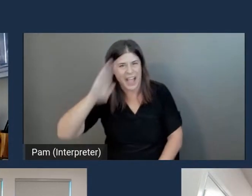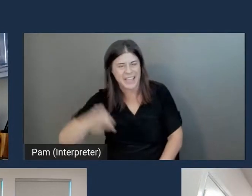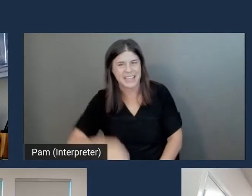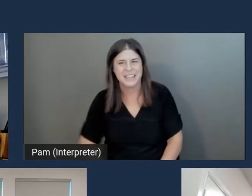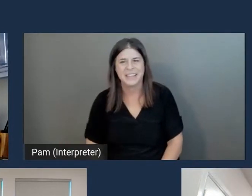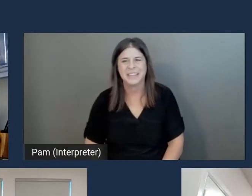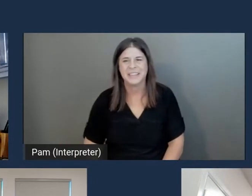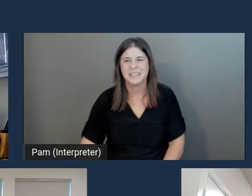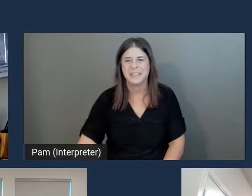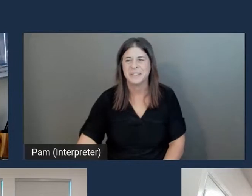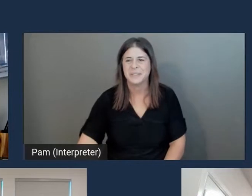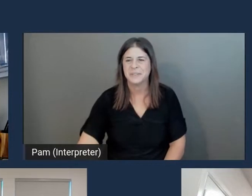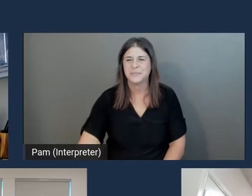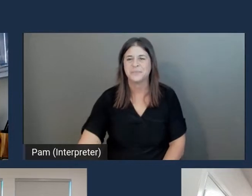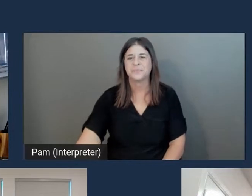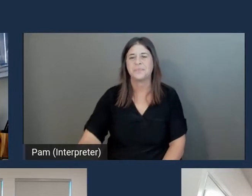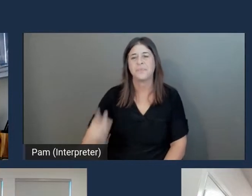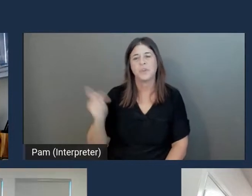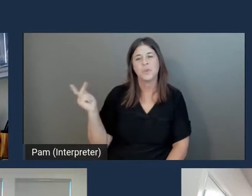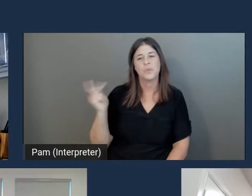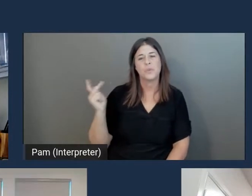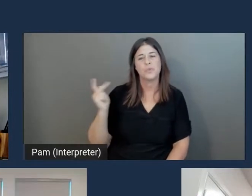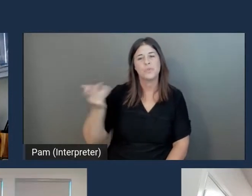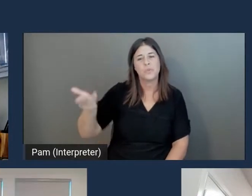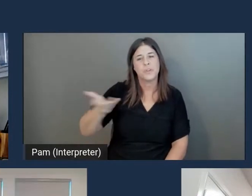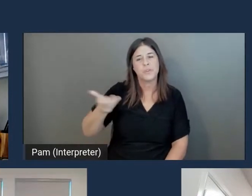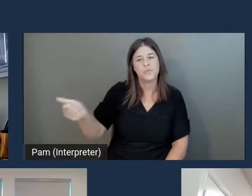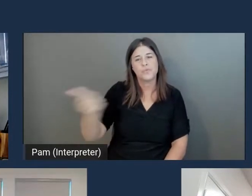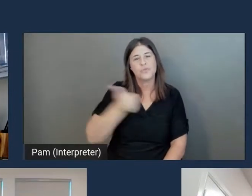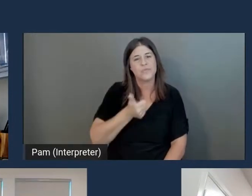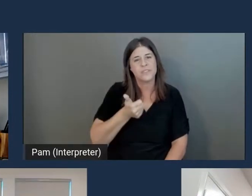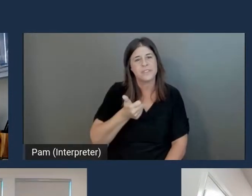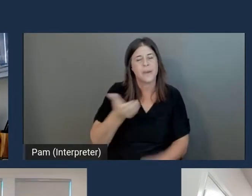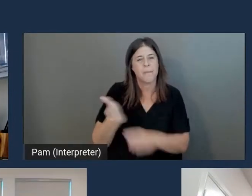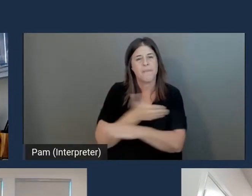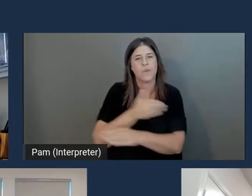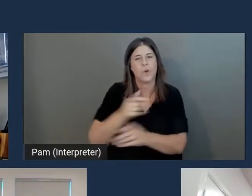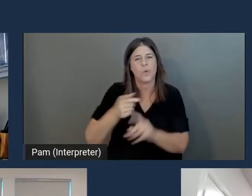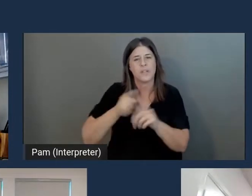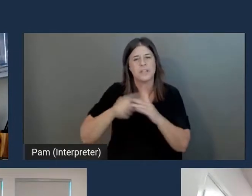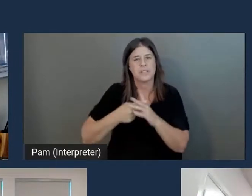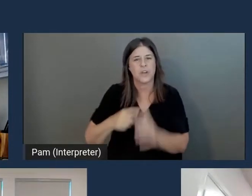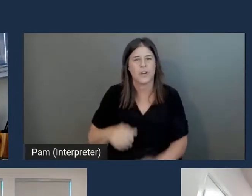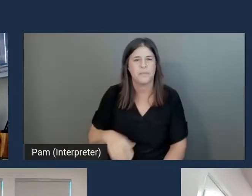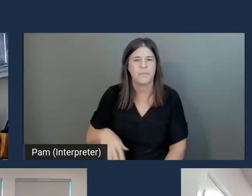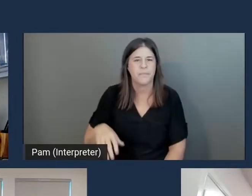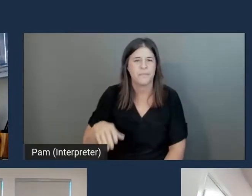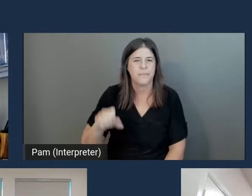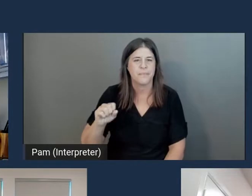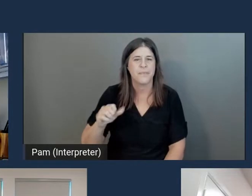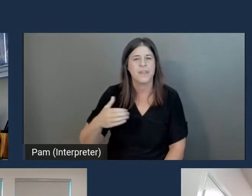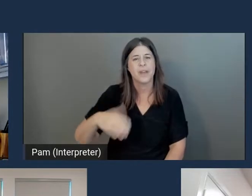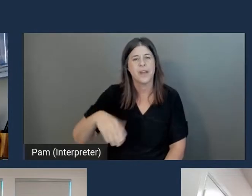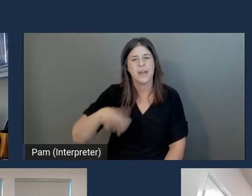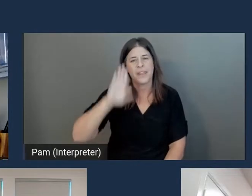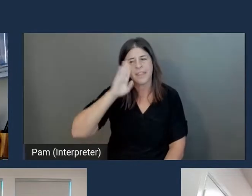So let's have you guys introduce yourselves before we get into Migration Hub. Saleha Haider, do you want to start off? Sure, thank you.